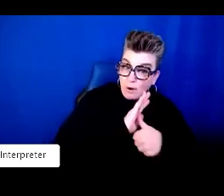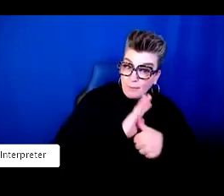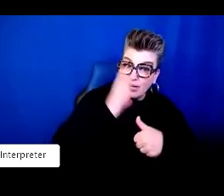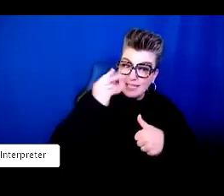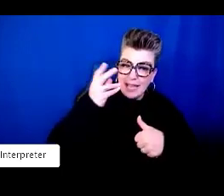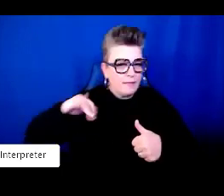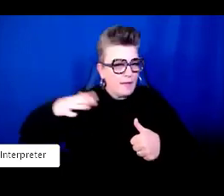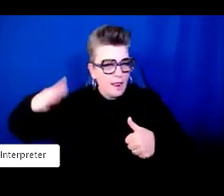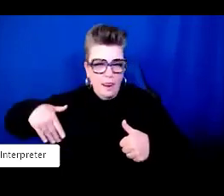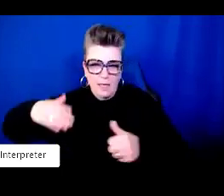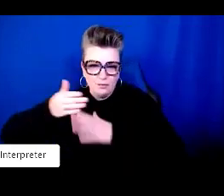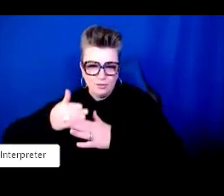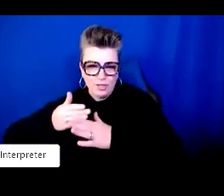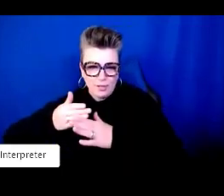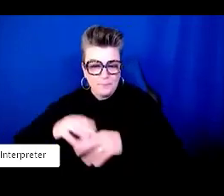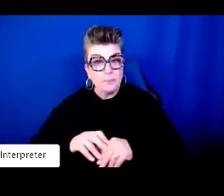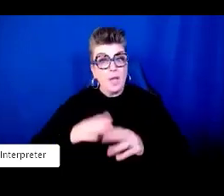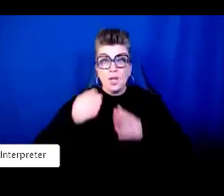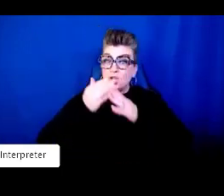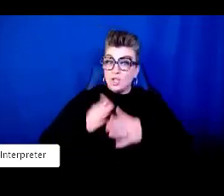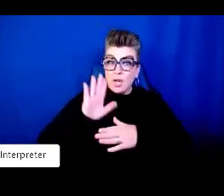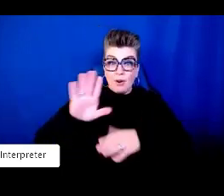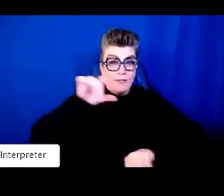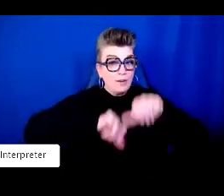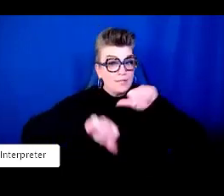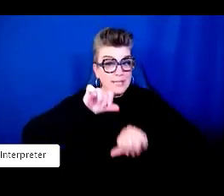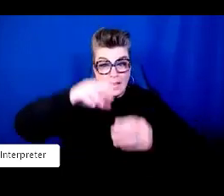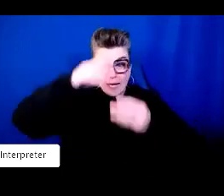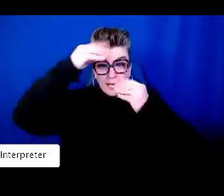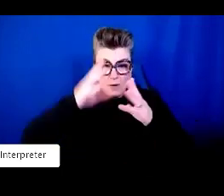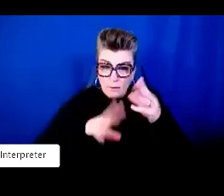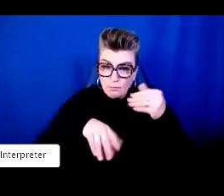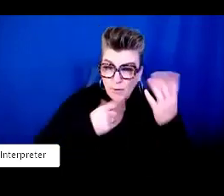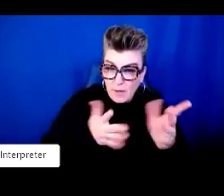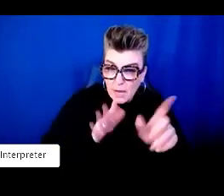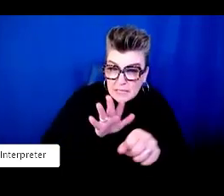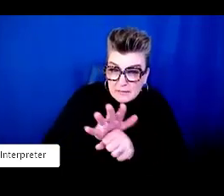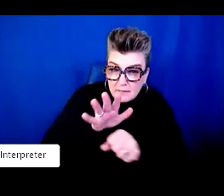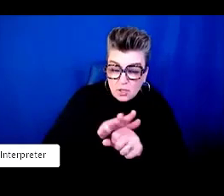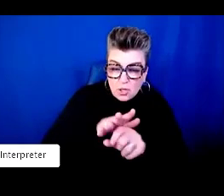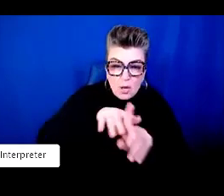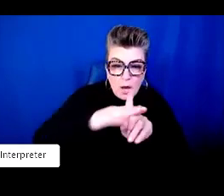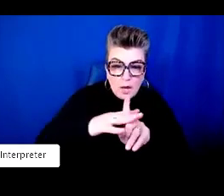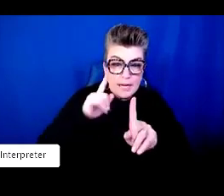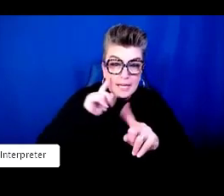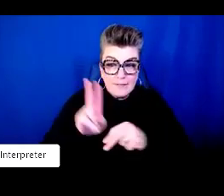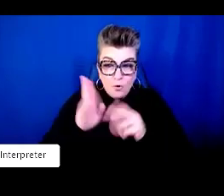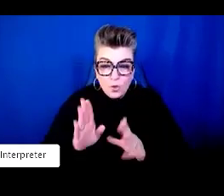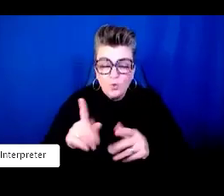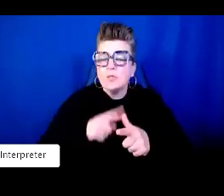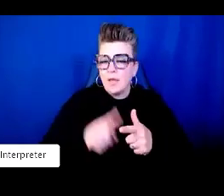whether sharing their scientific data will provide sufficient context for users. Even though it may not be expected by the policy,